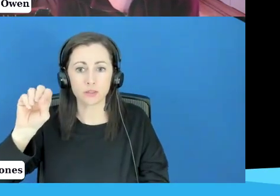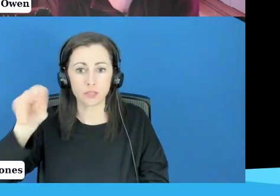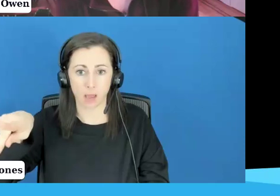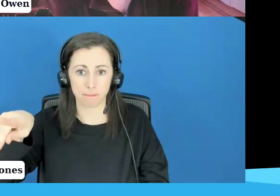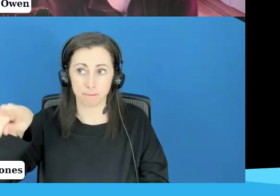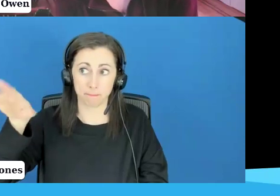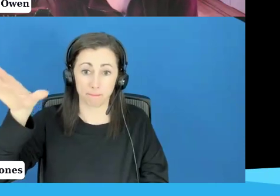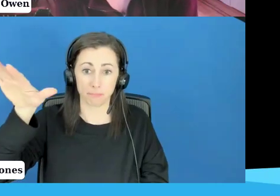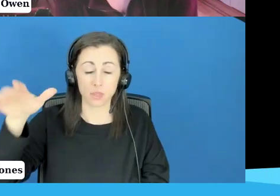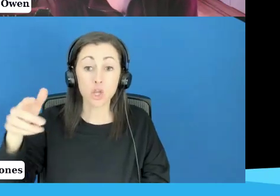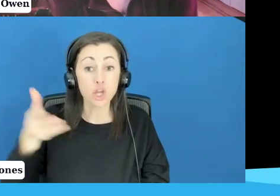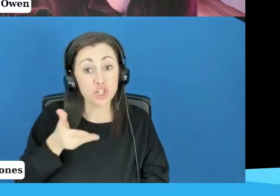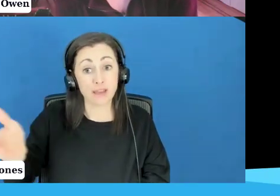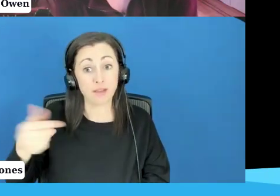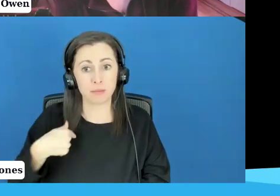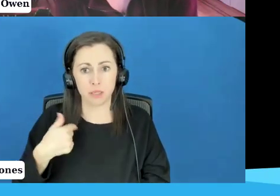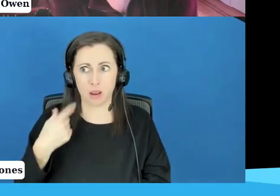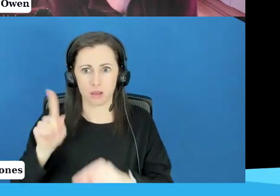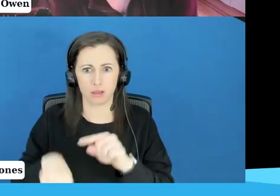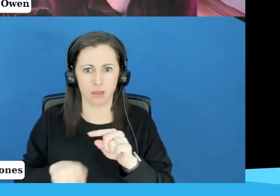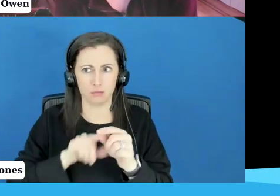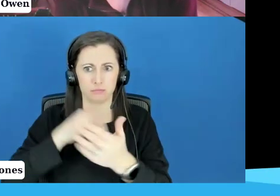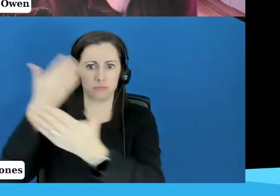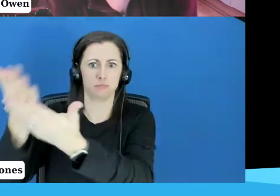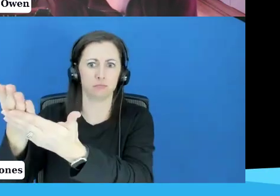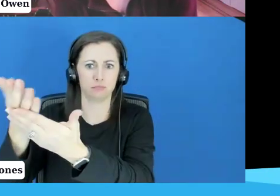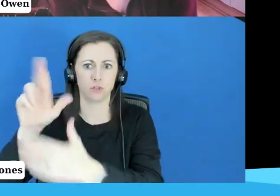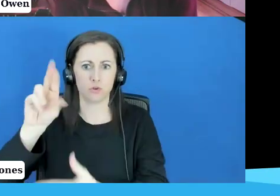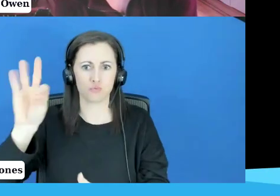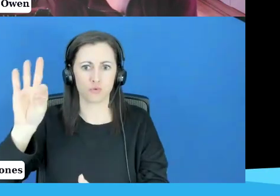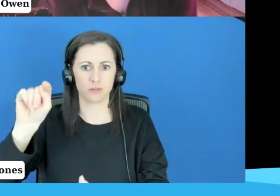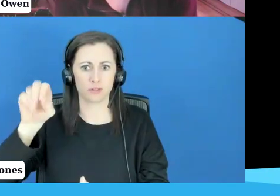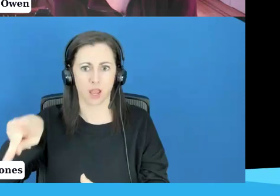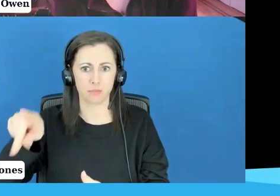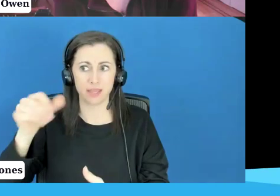but there's no way I can get to a venue if it's a rooftop with no elevator, you know?